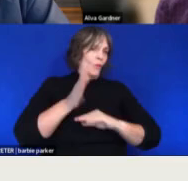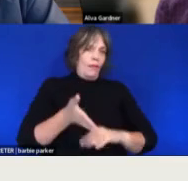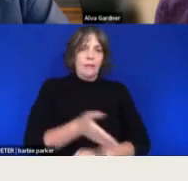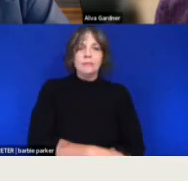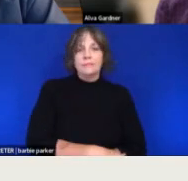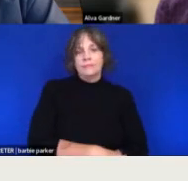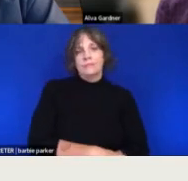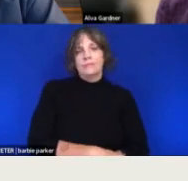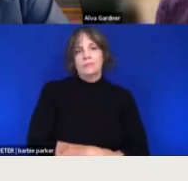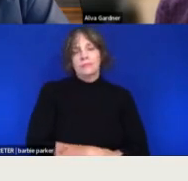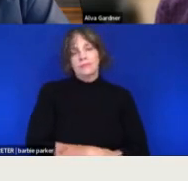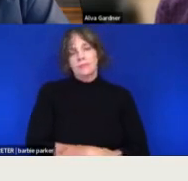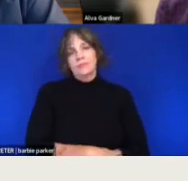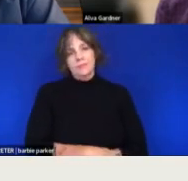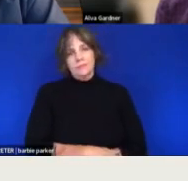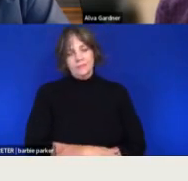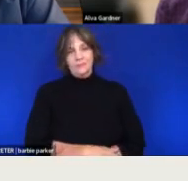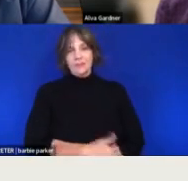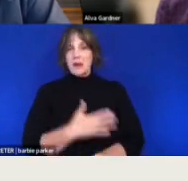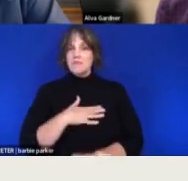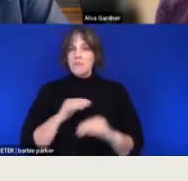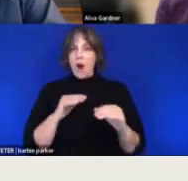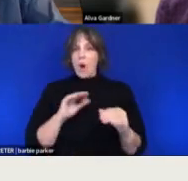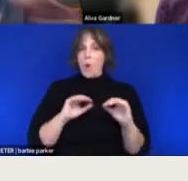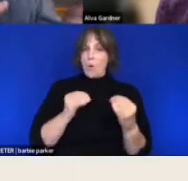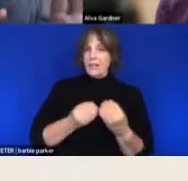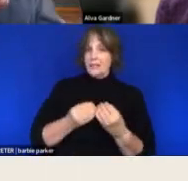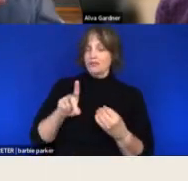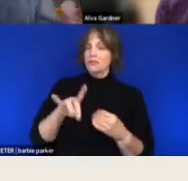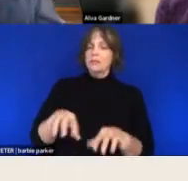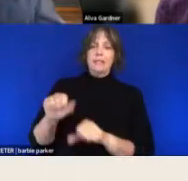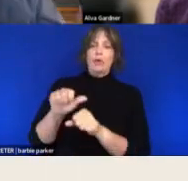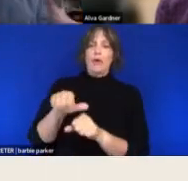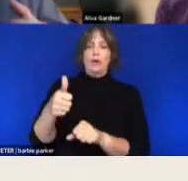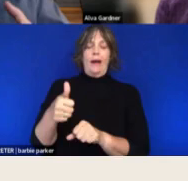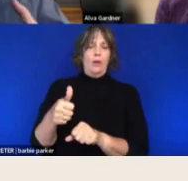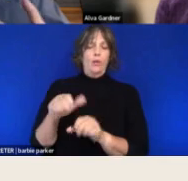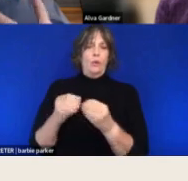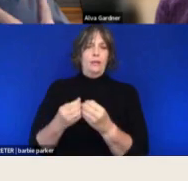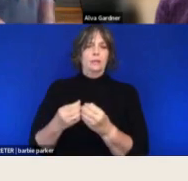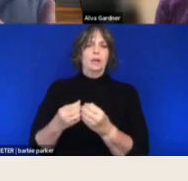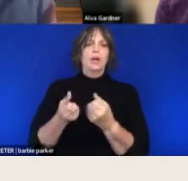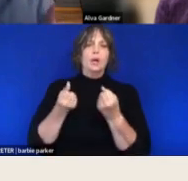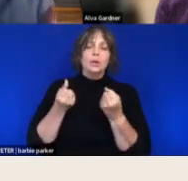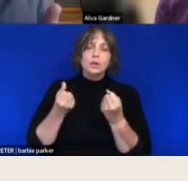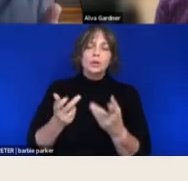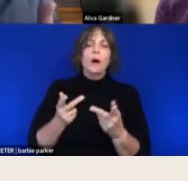took over another organization, and so I had a lot of employees who were coming to a very person-centered organization